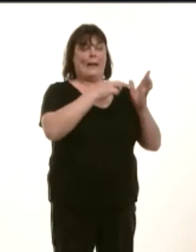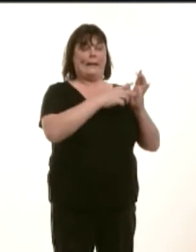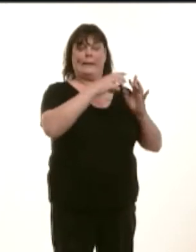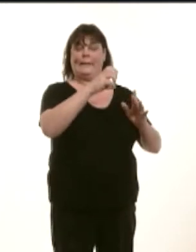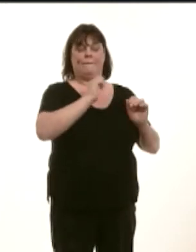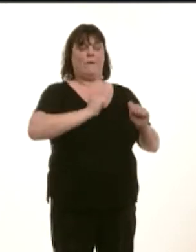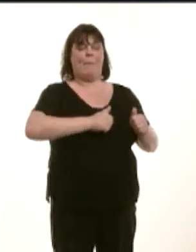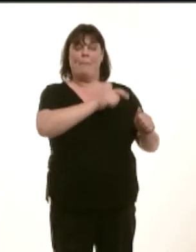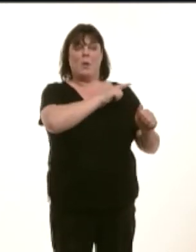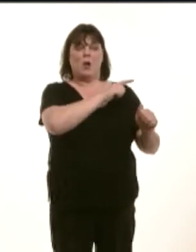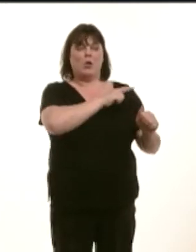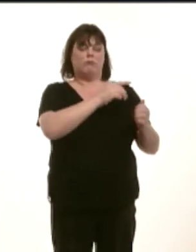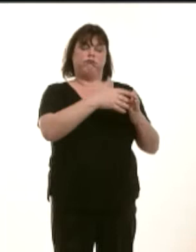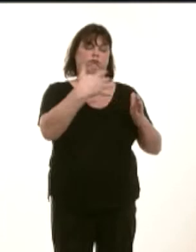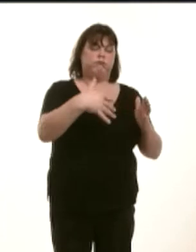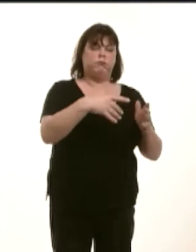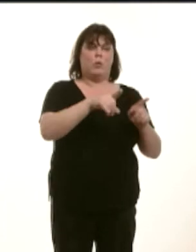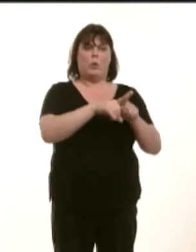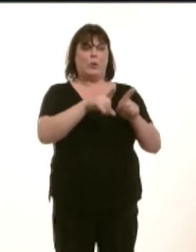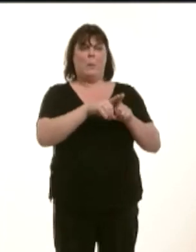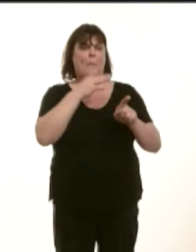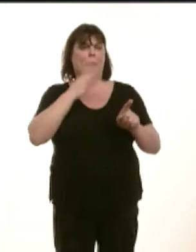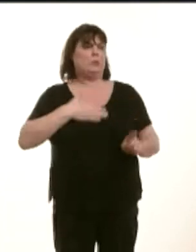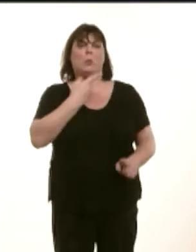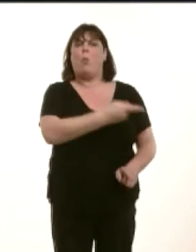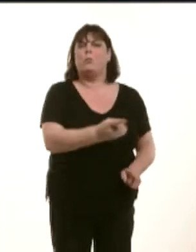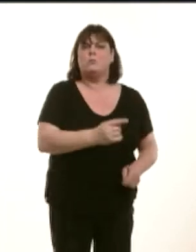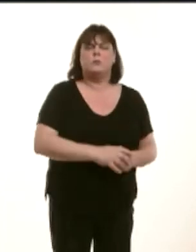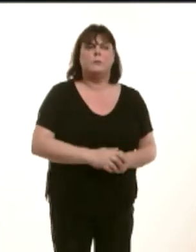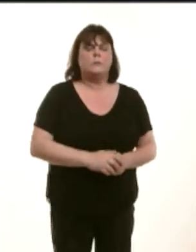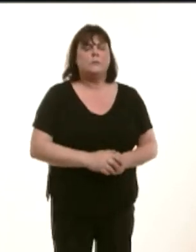by market conditions but also by concerns about proposals coming forward in the European